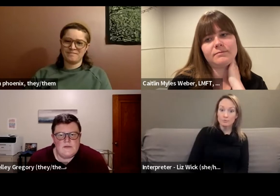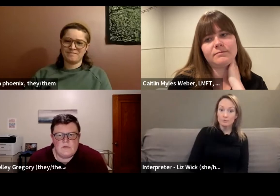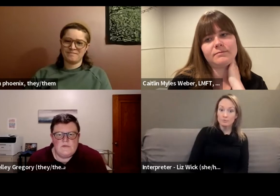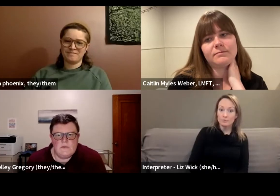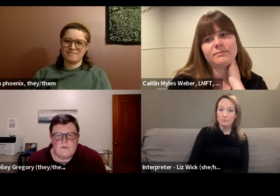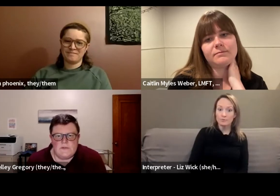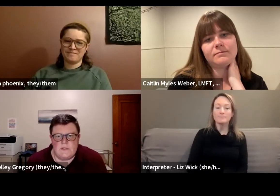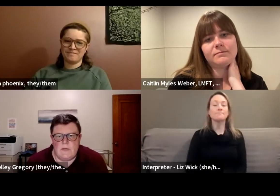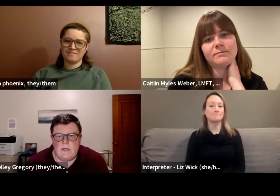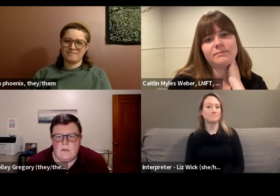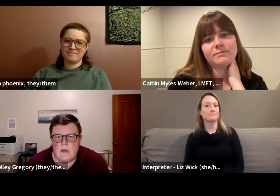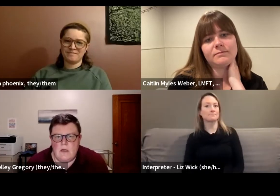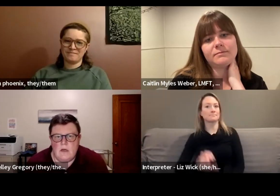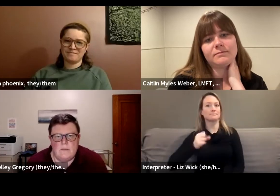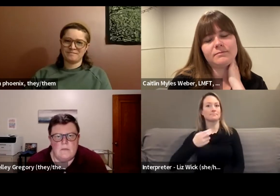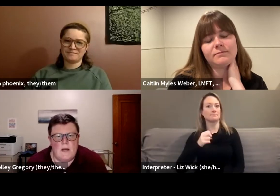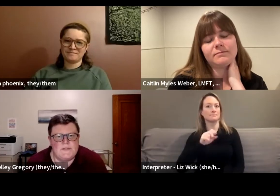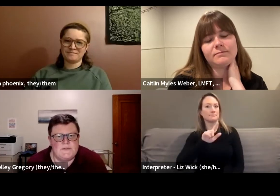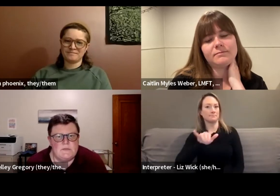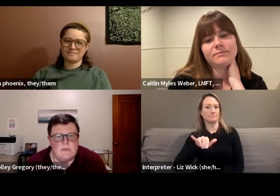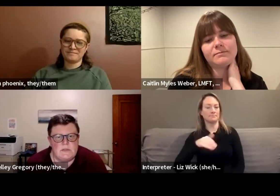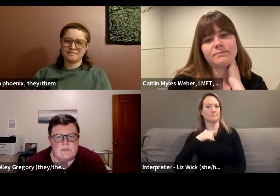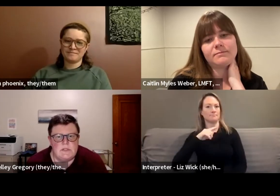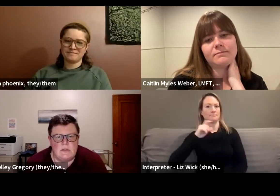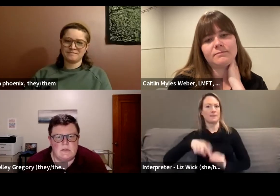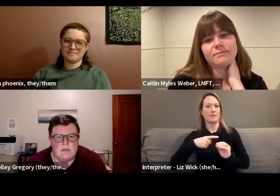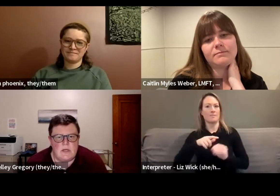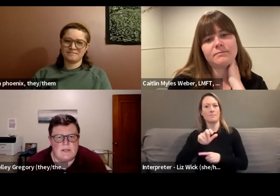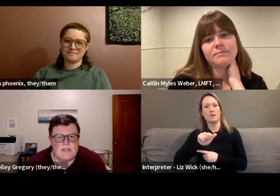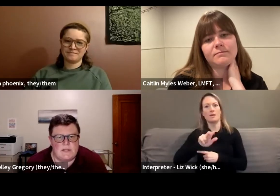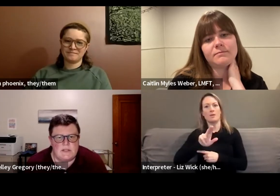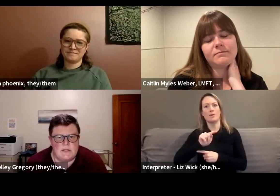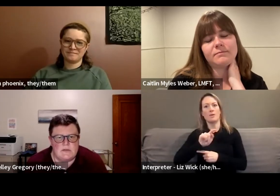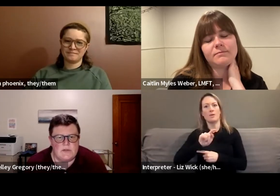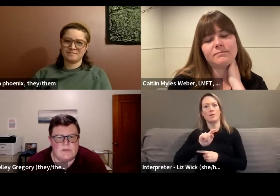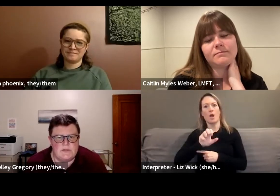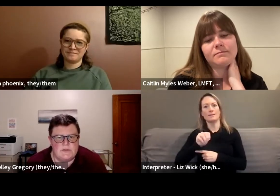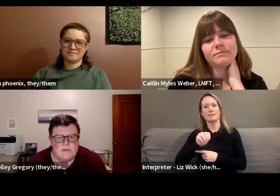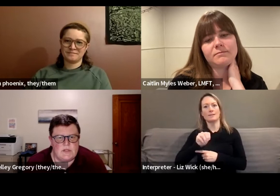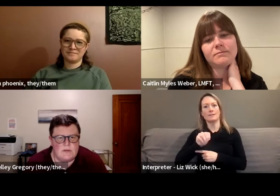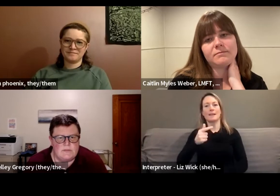Yes, so we have a question about autism and gender identity. And the question is,